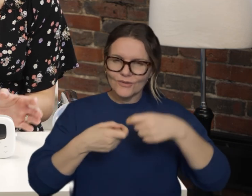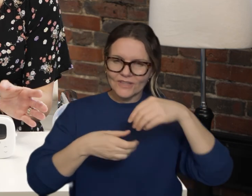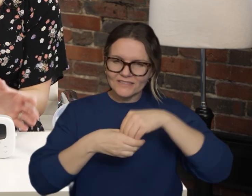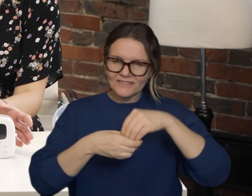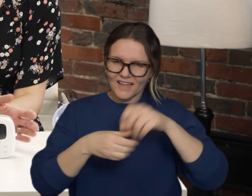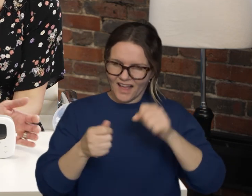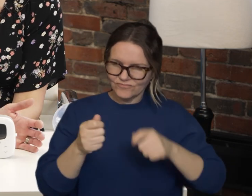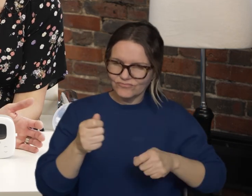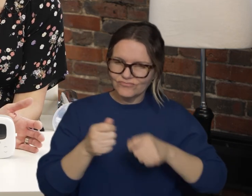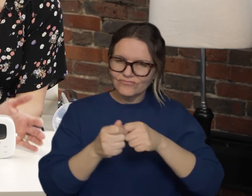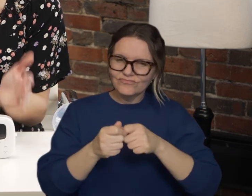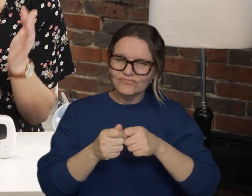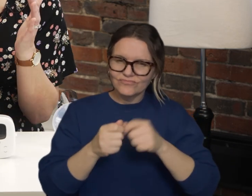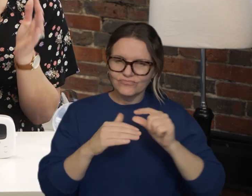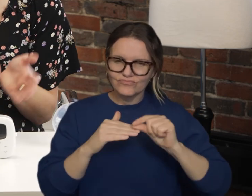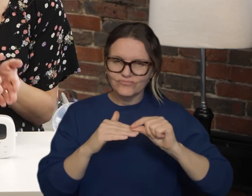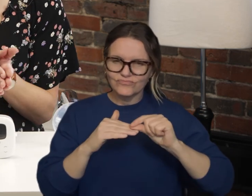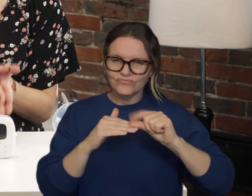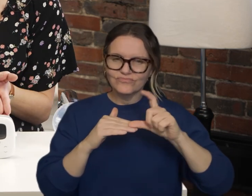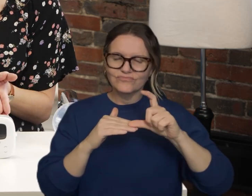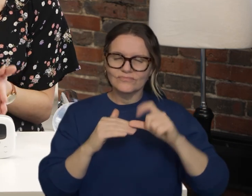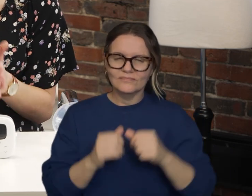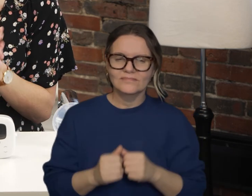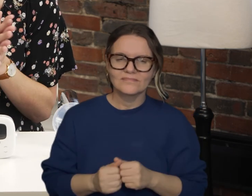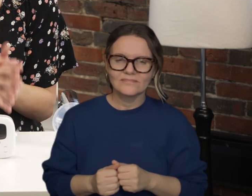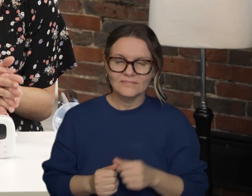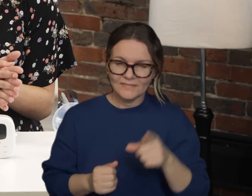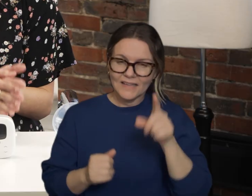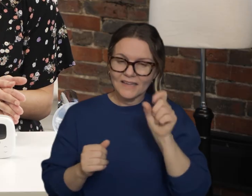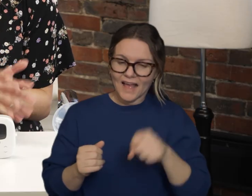so it charges just like a cell phone you can use it while it's plugged in or charge it and